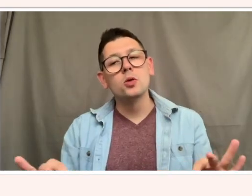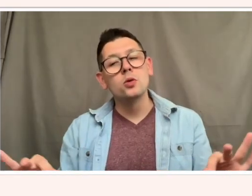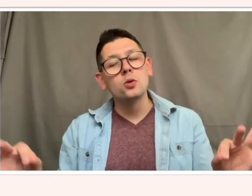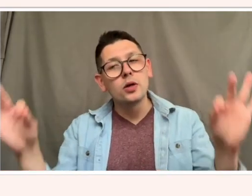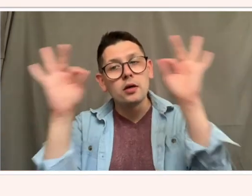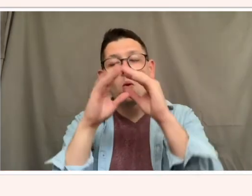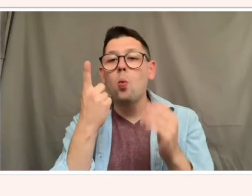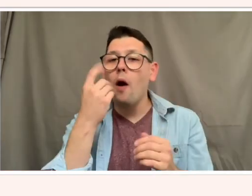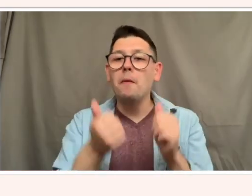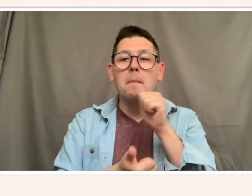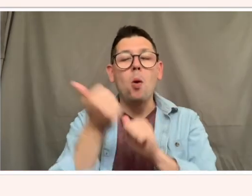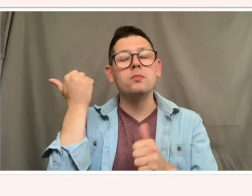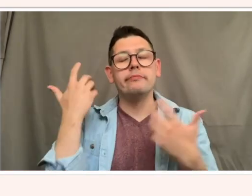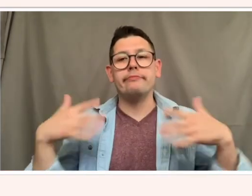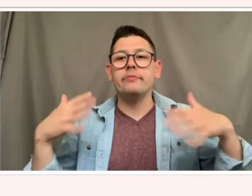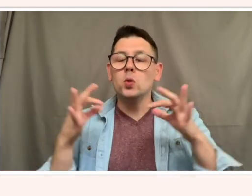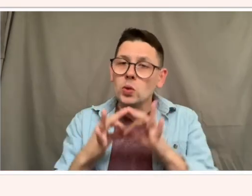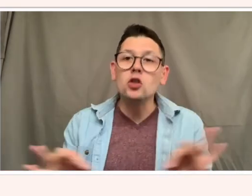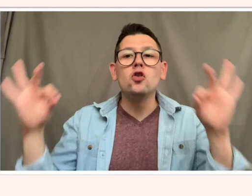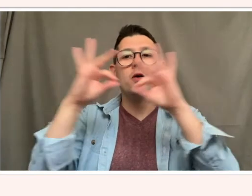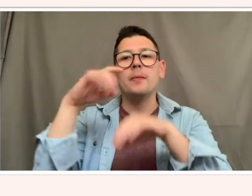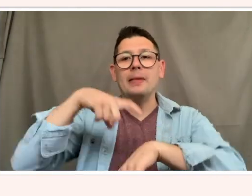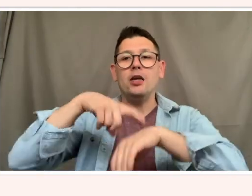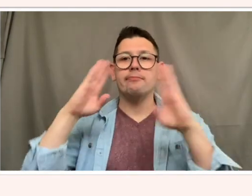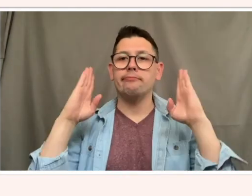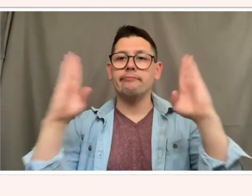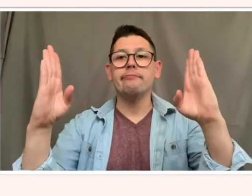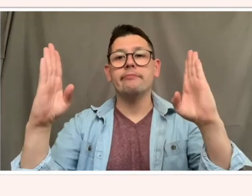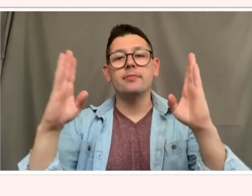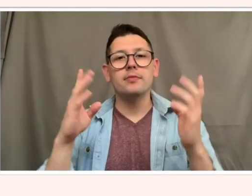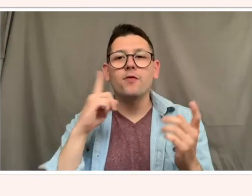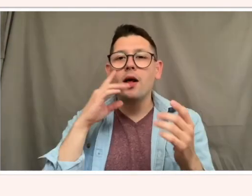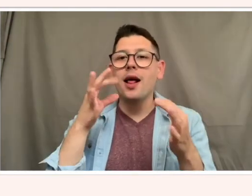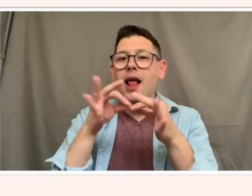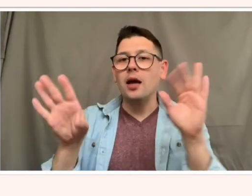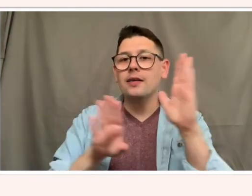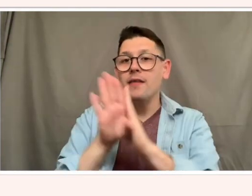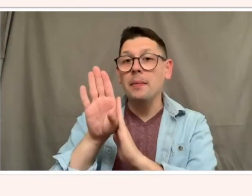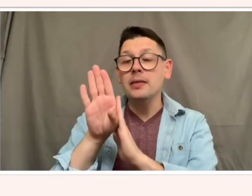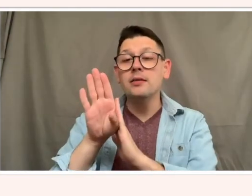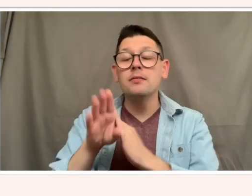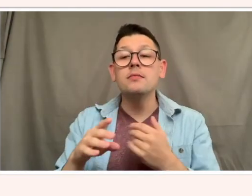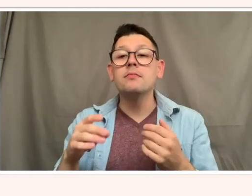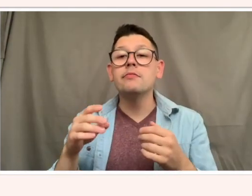the age of five, it's really important for them to be looking at language development.